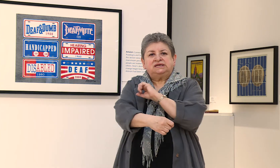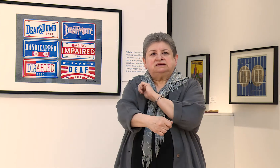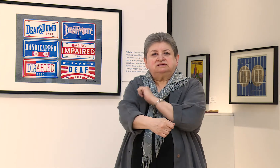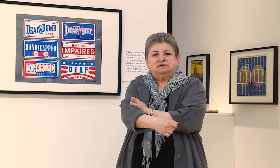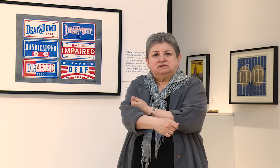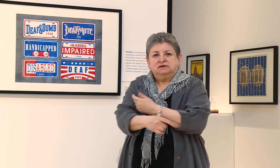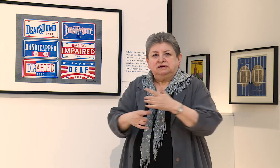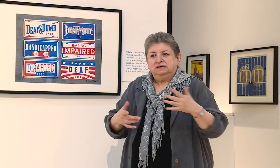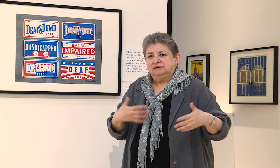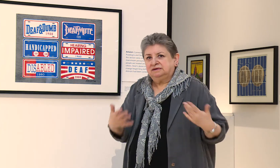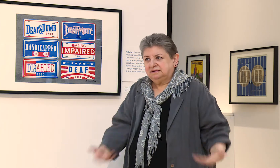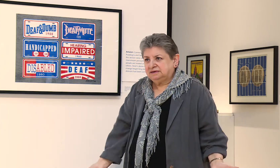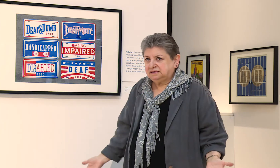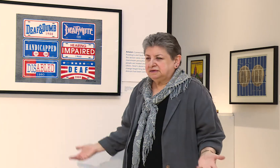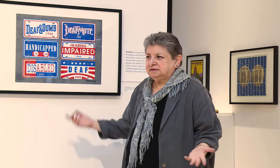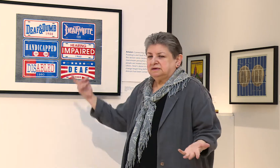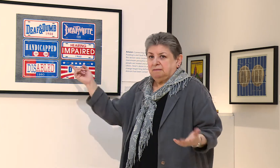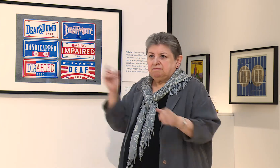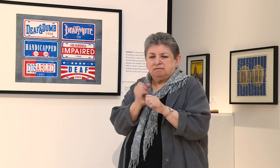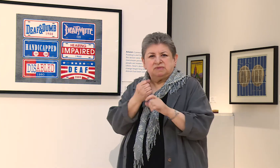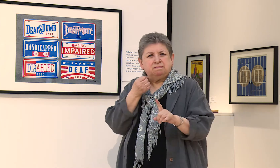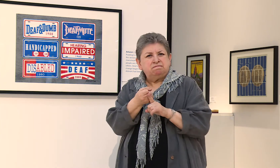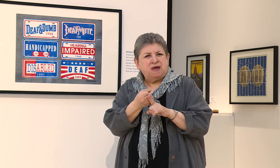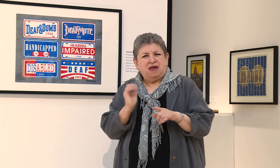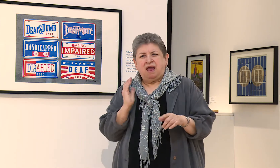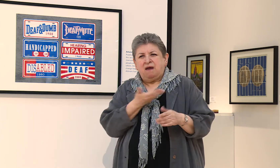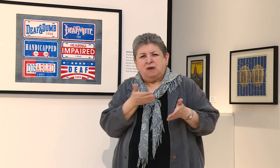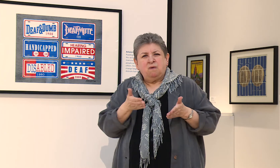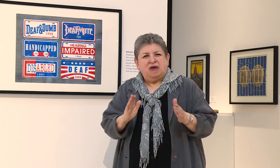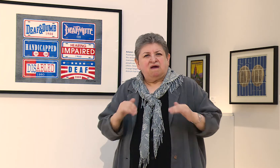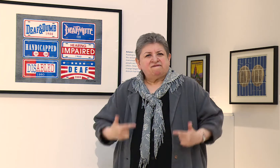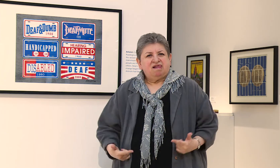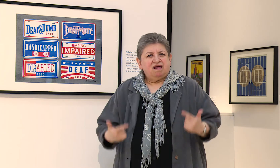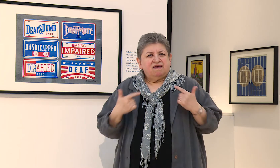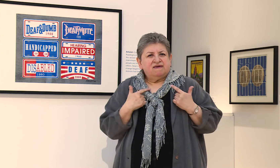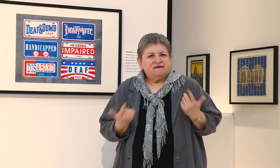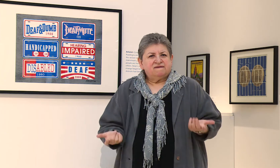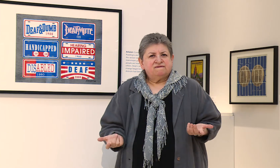The hearing majority acts as an authority and makes decisions about how we live our lives,